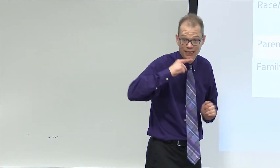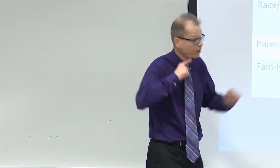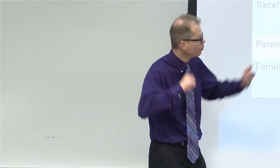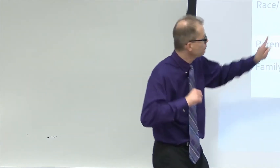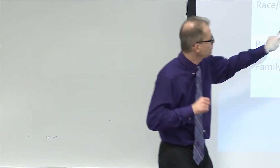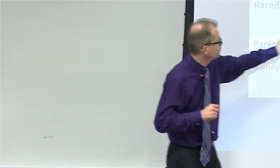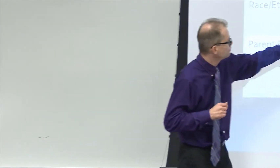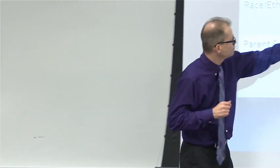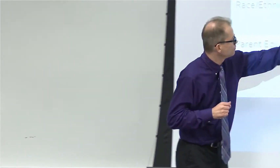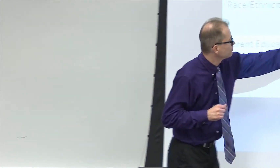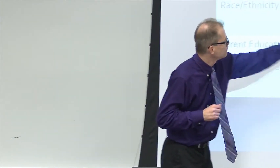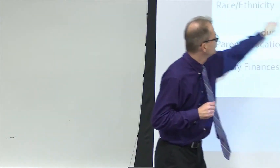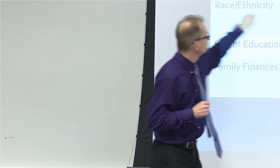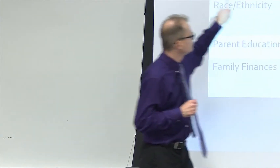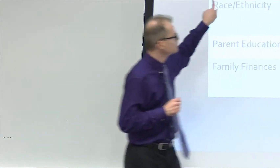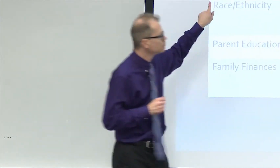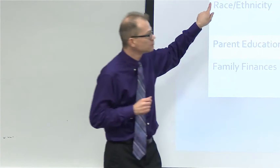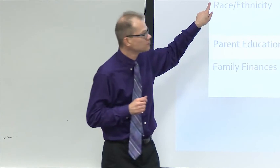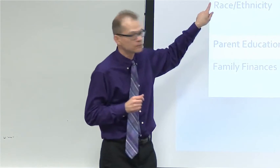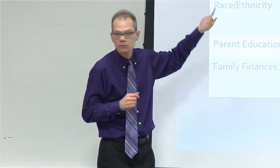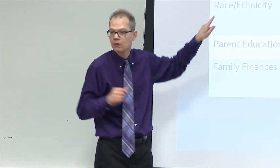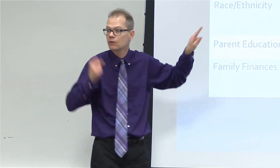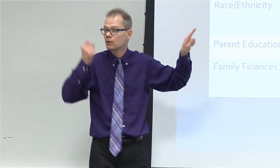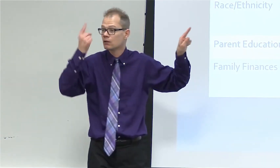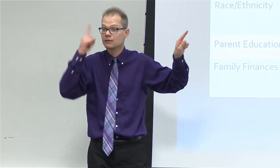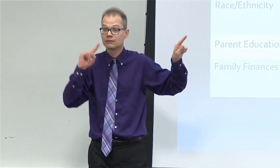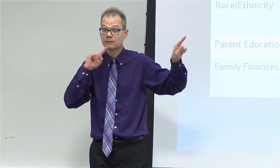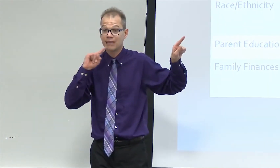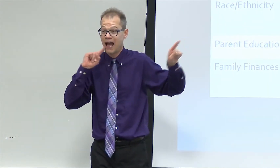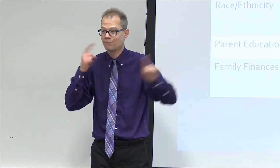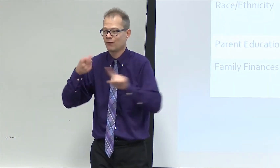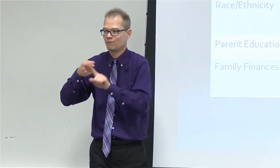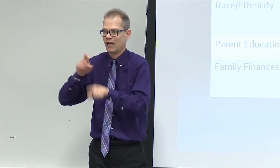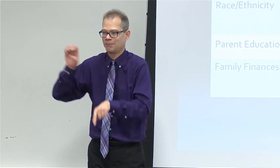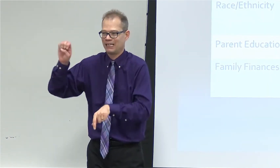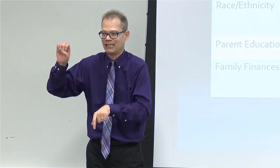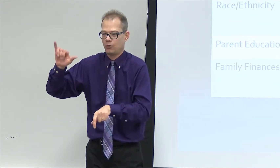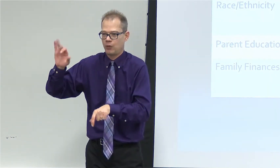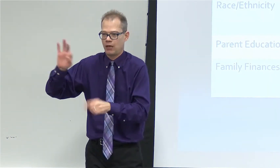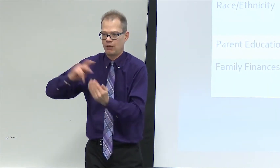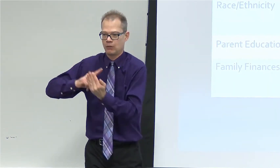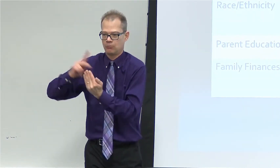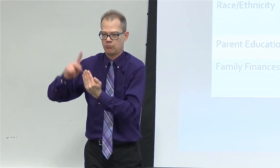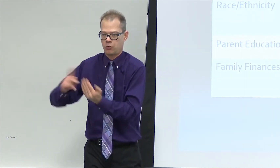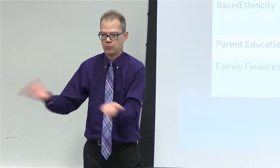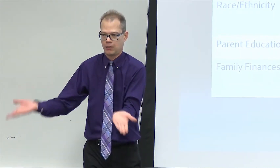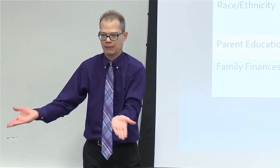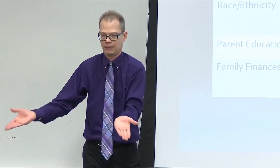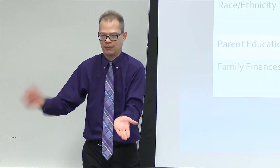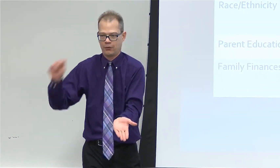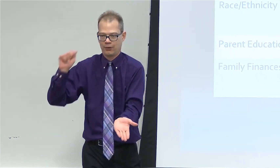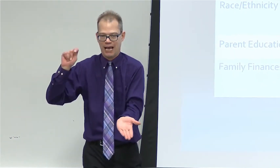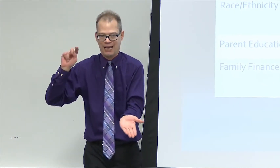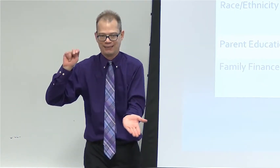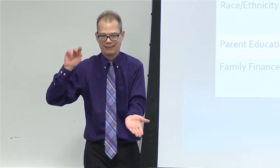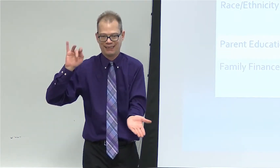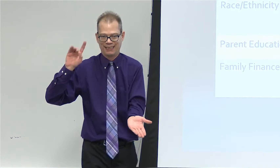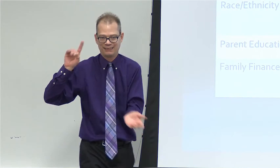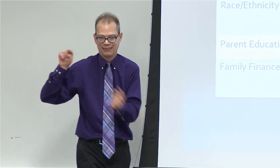And this compares deaf and hearing adolescents. The deaf are from the EYF program here,